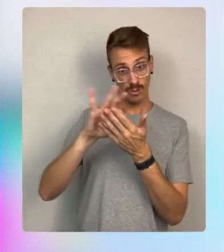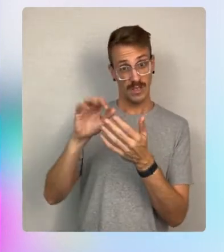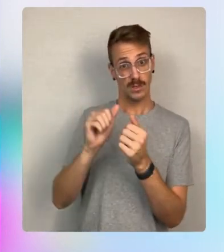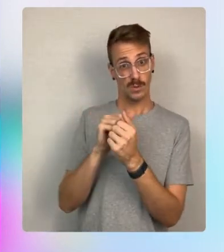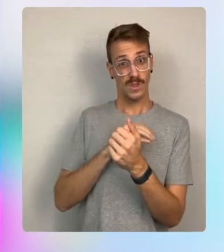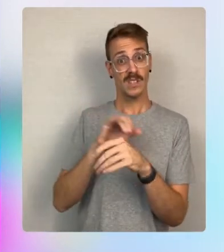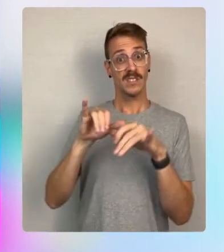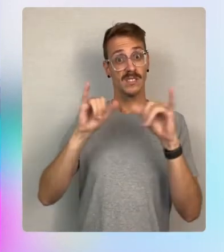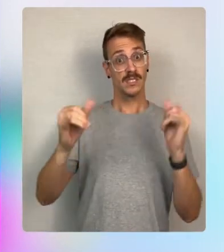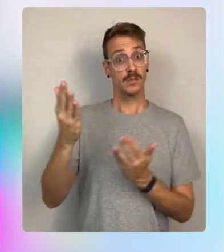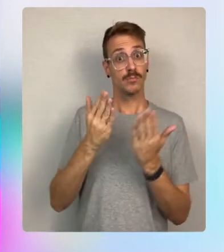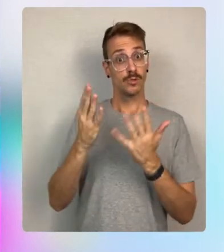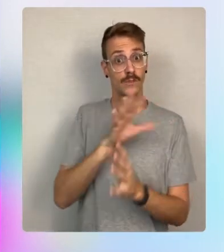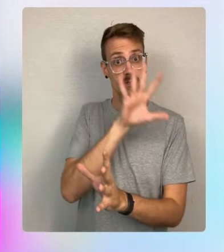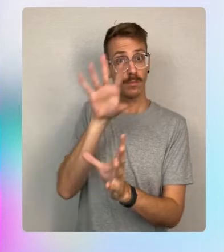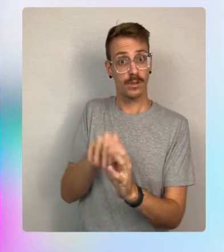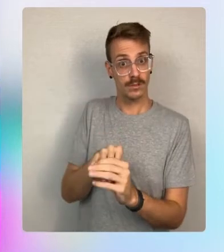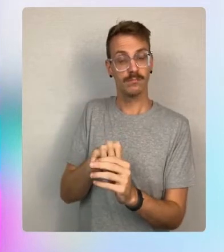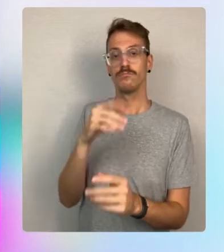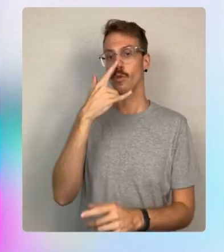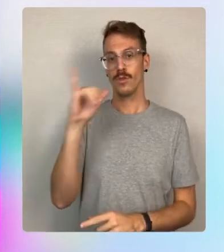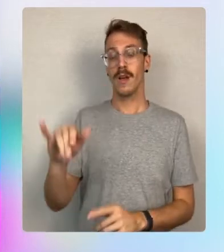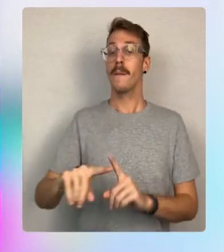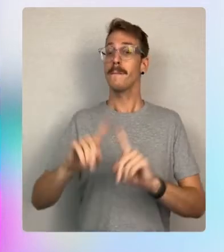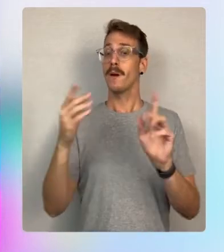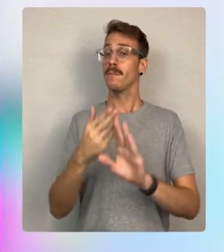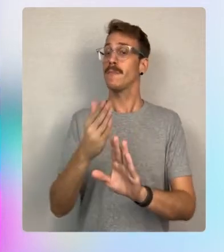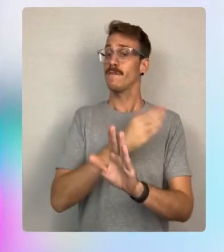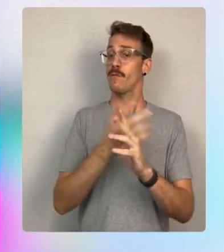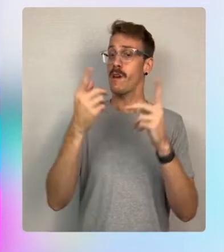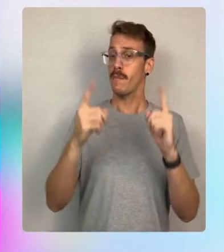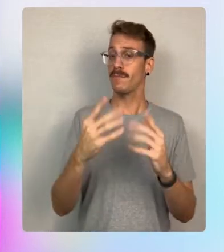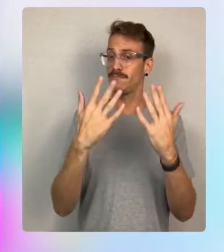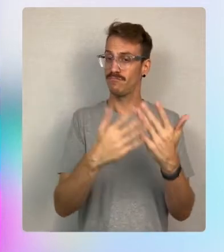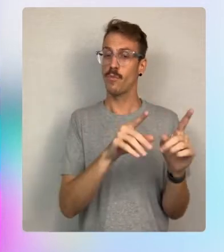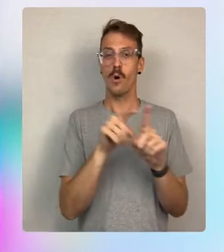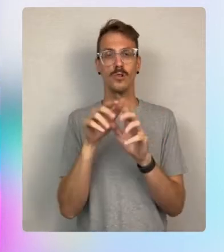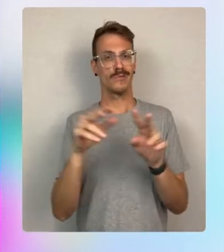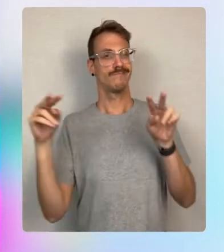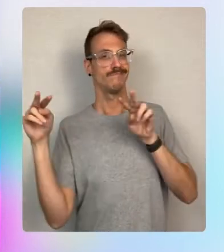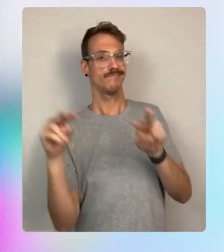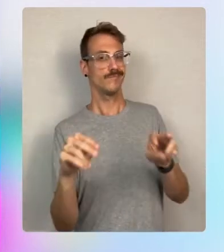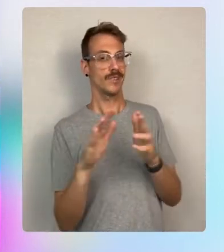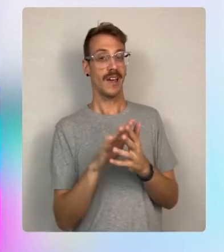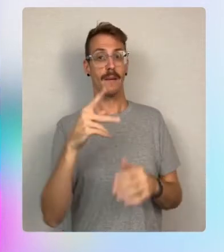with system service participation looks like, but before we do that, let's also take a look